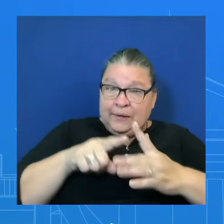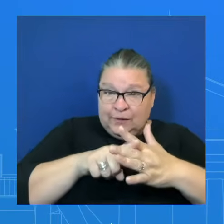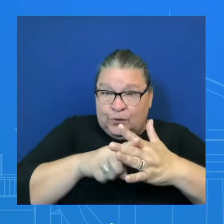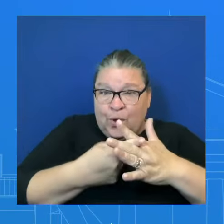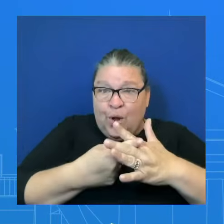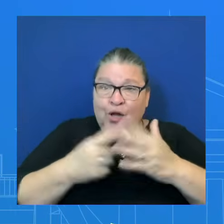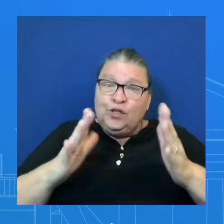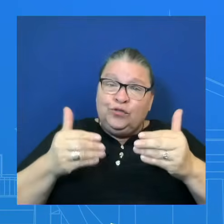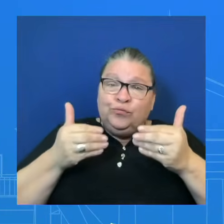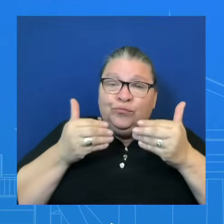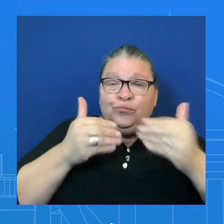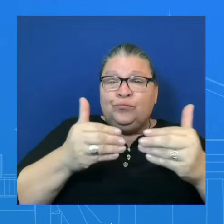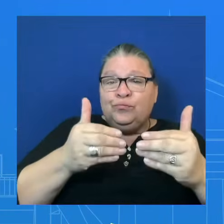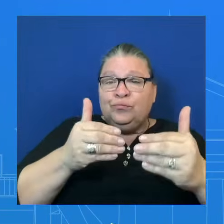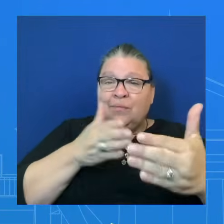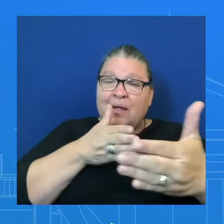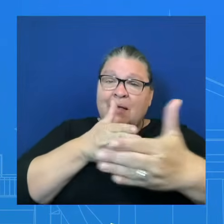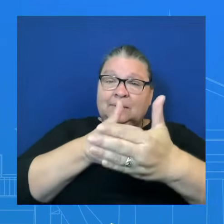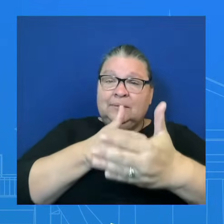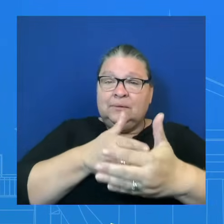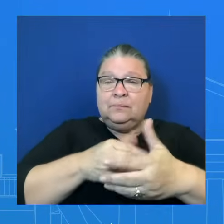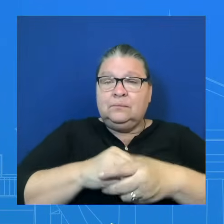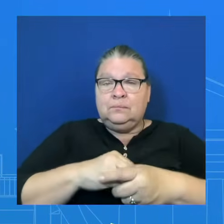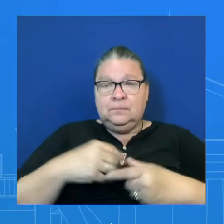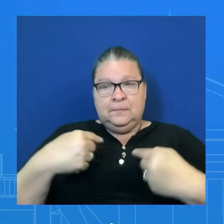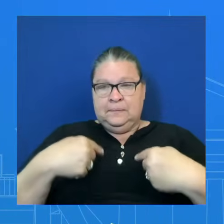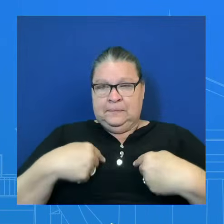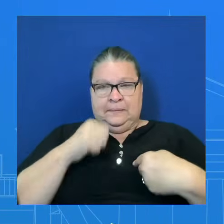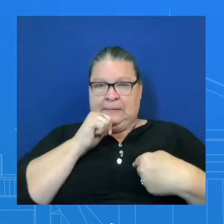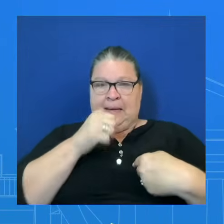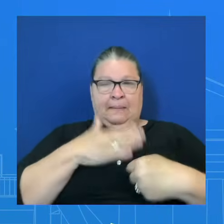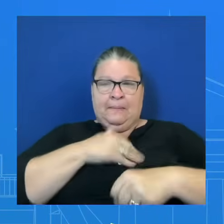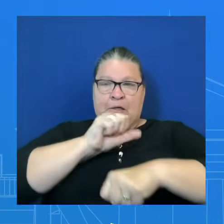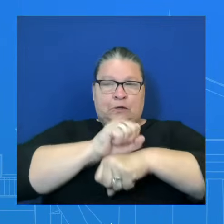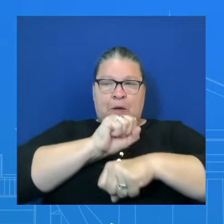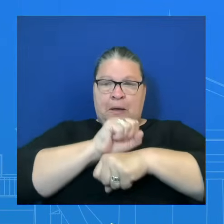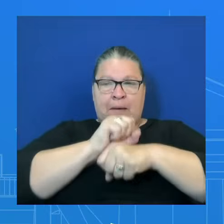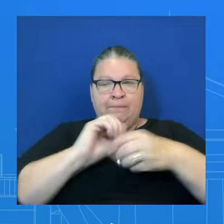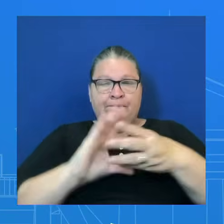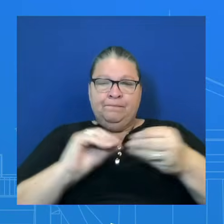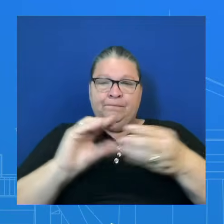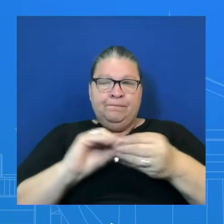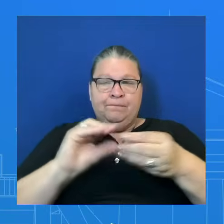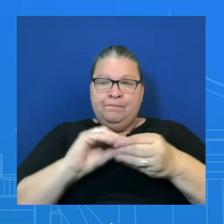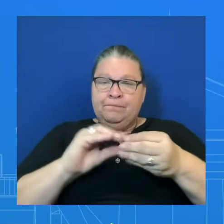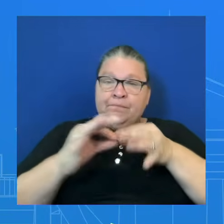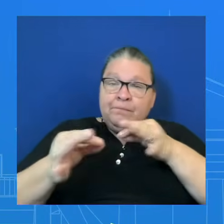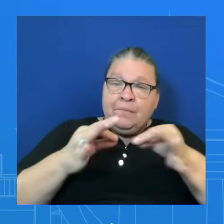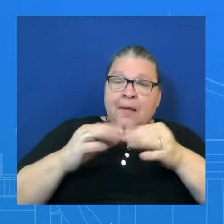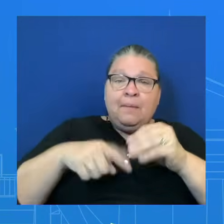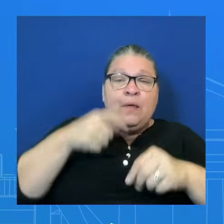And I think you heard them say earlier today that they conducting some offensive operations. But I won't go beyond that. That's for them to speak to.